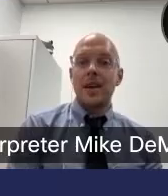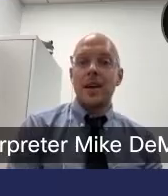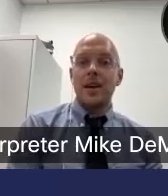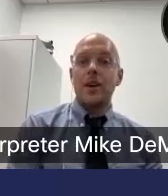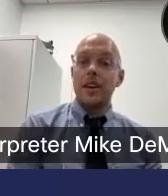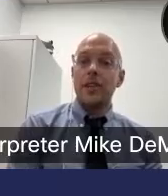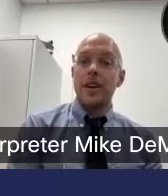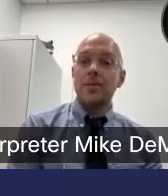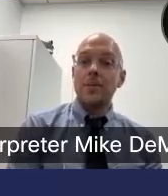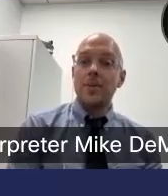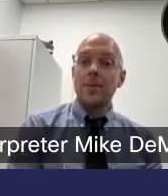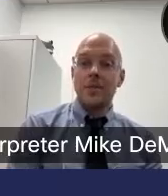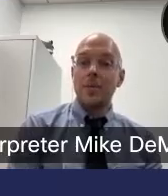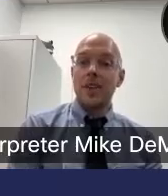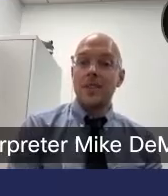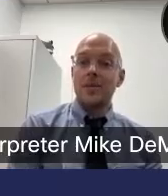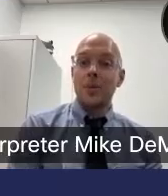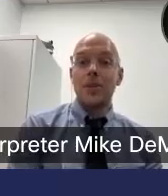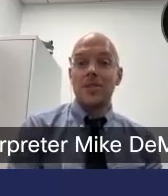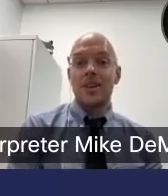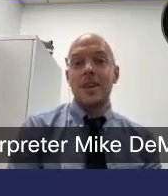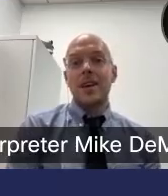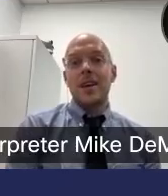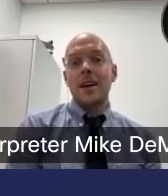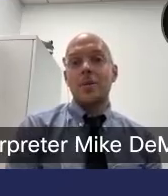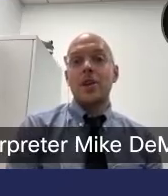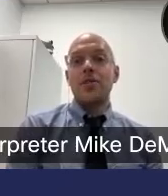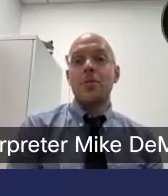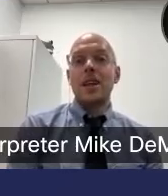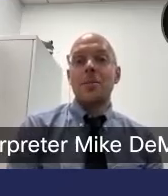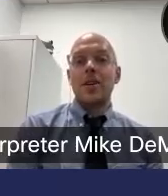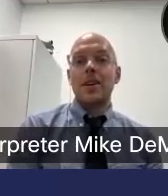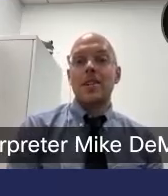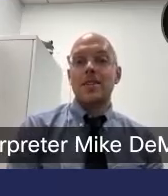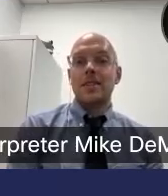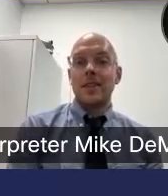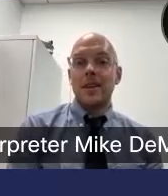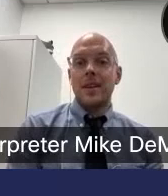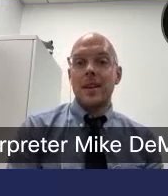our hearing sometimes gets worse. You know, for many Americans,